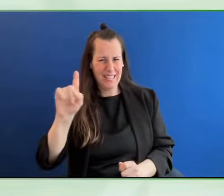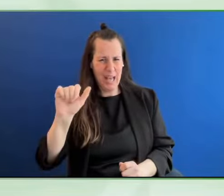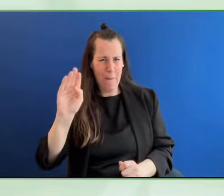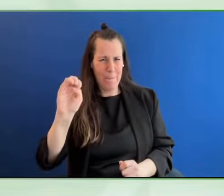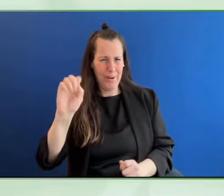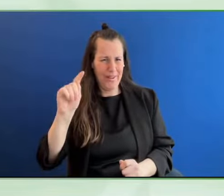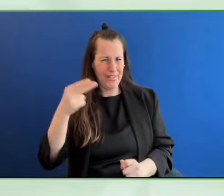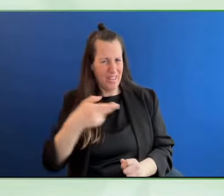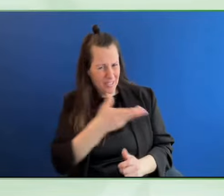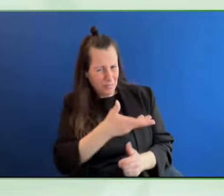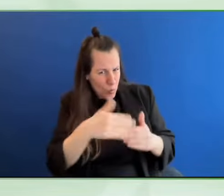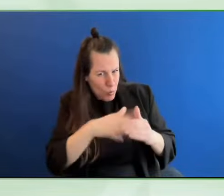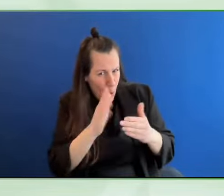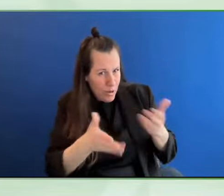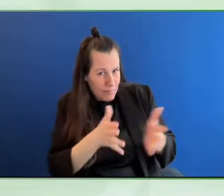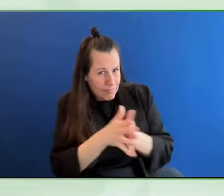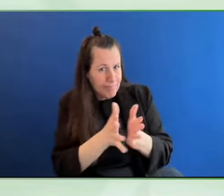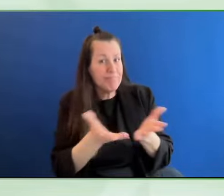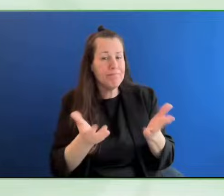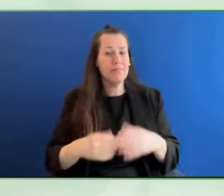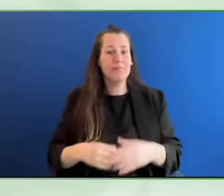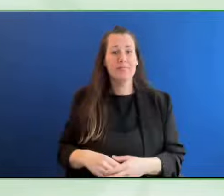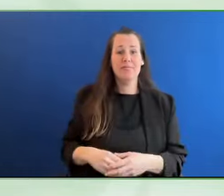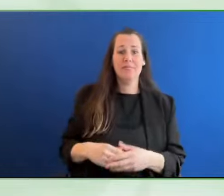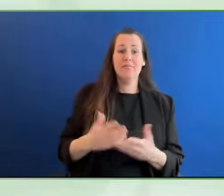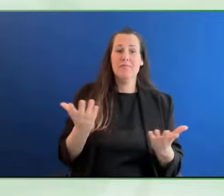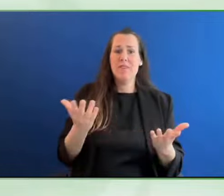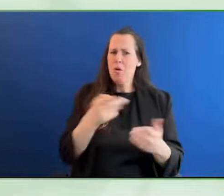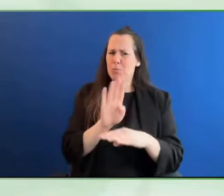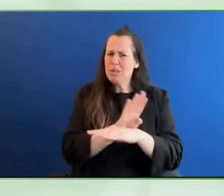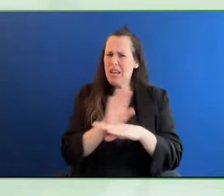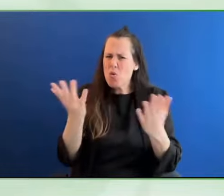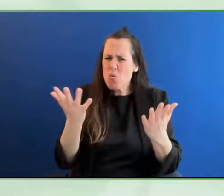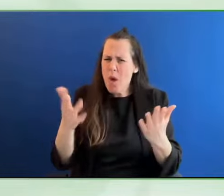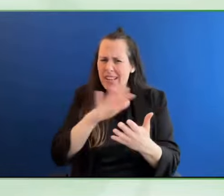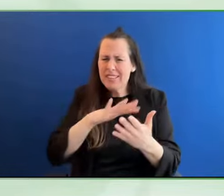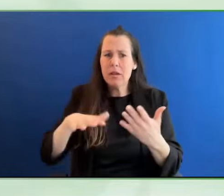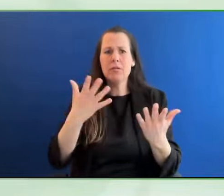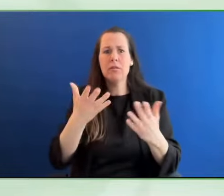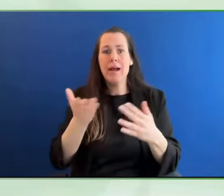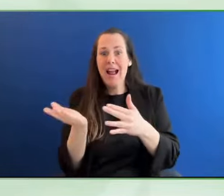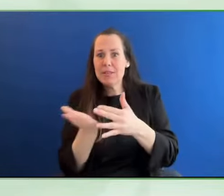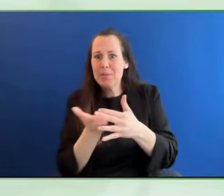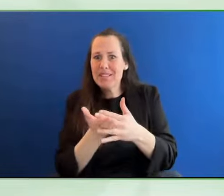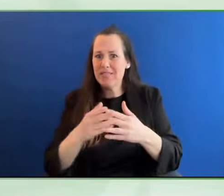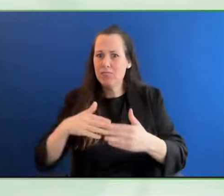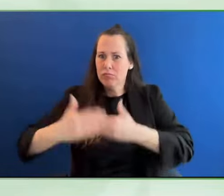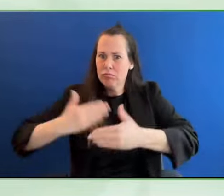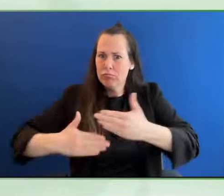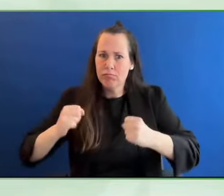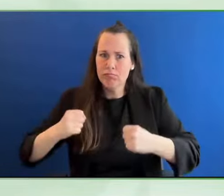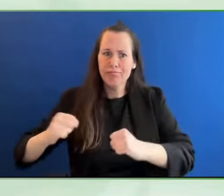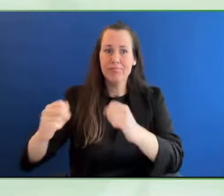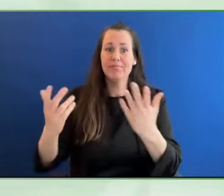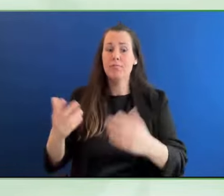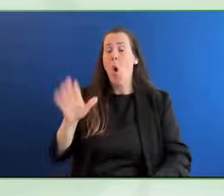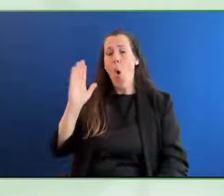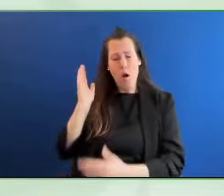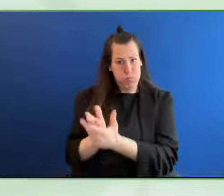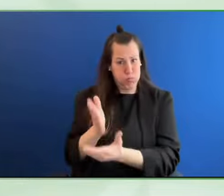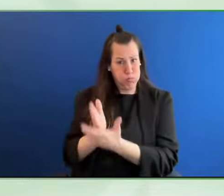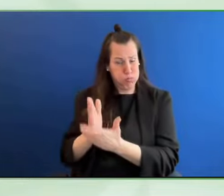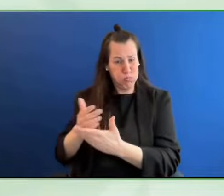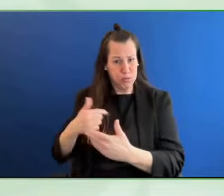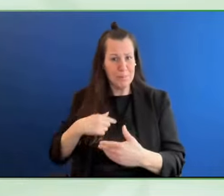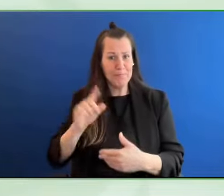If anybody has had glitter in the home they know it never goes away and it spreads.